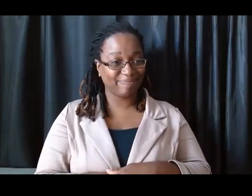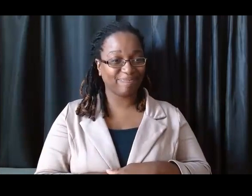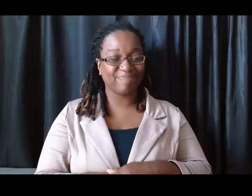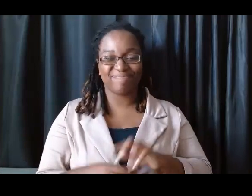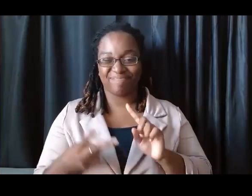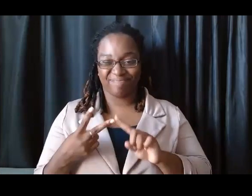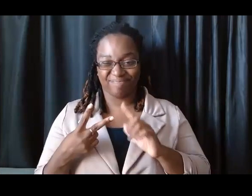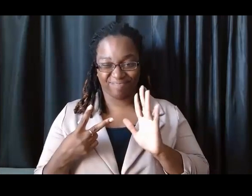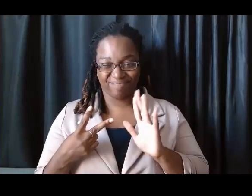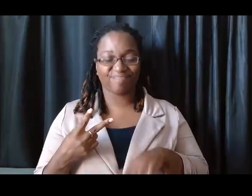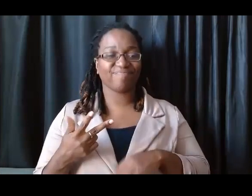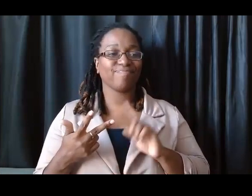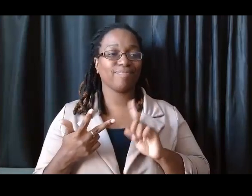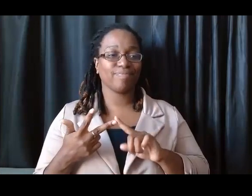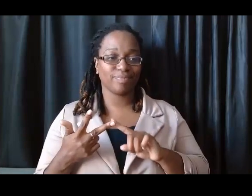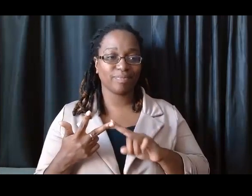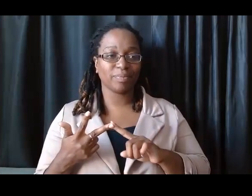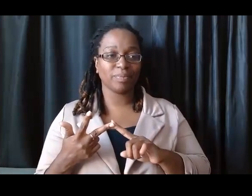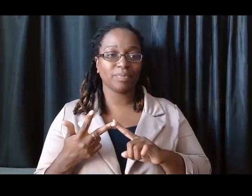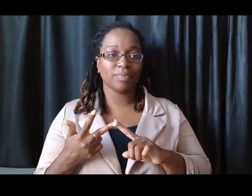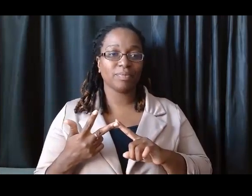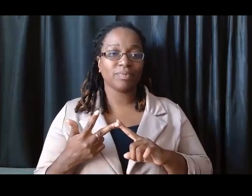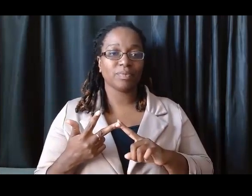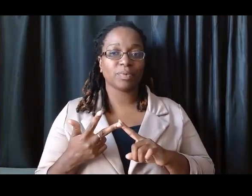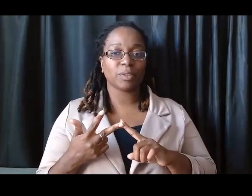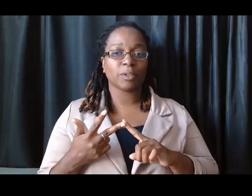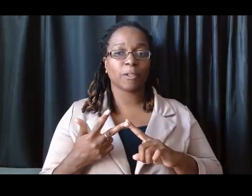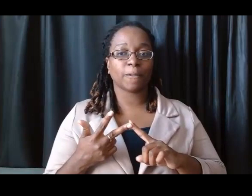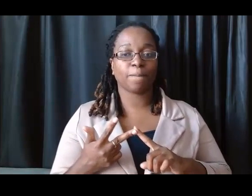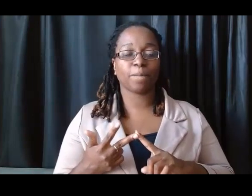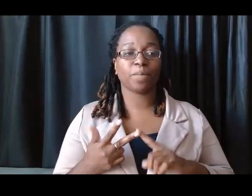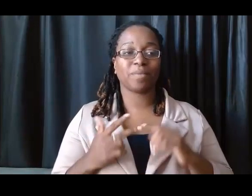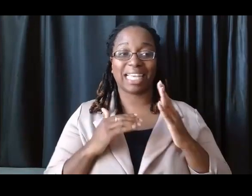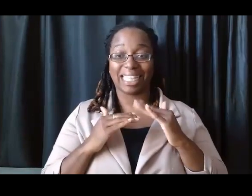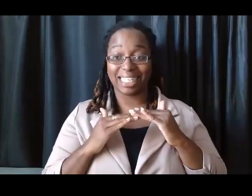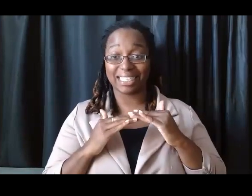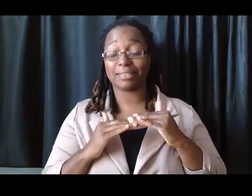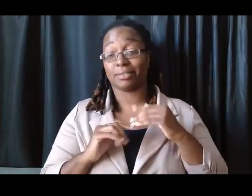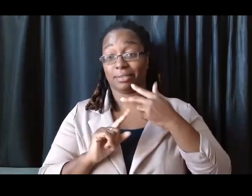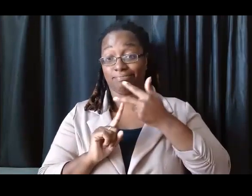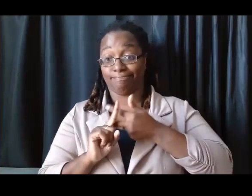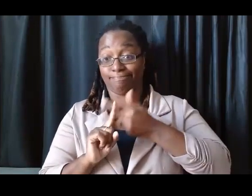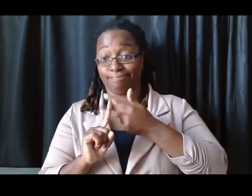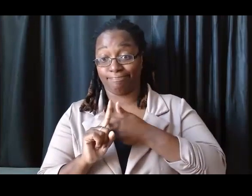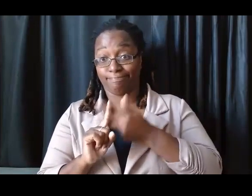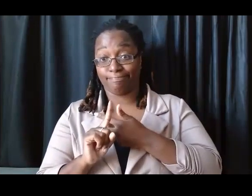And the third is to then at least once a quarter compare your actual